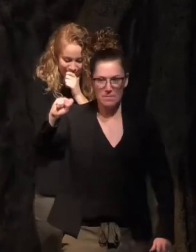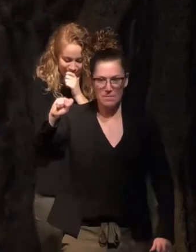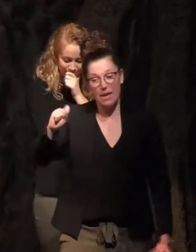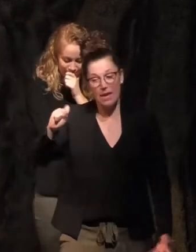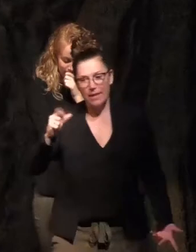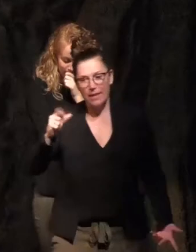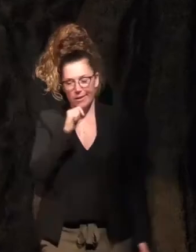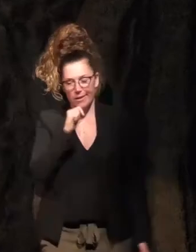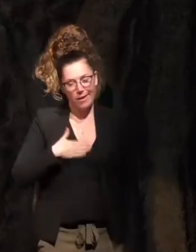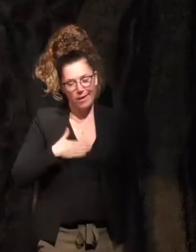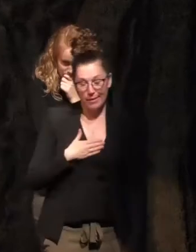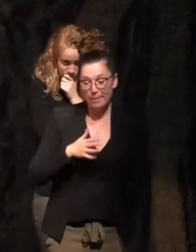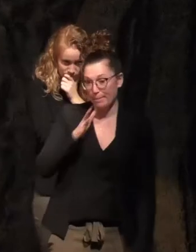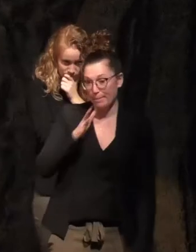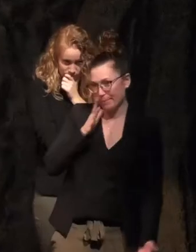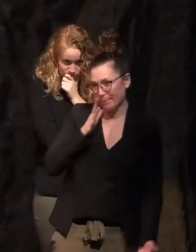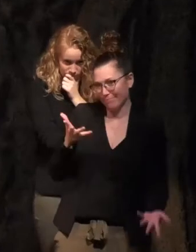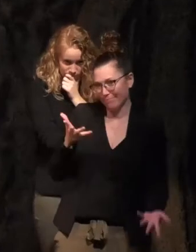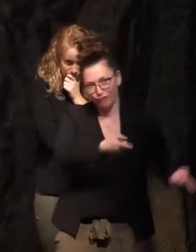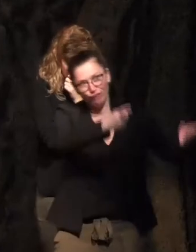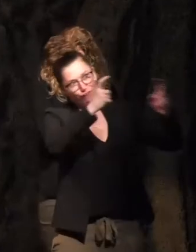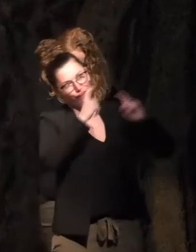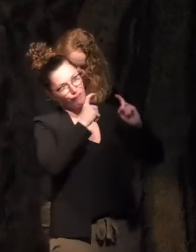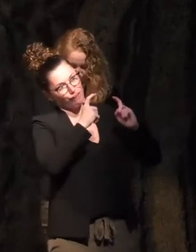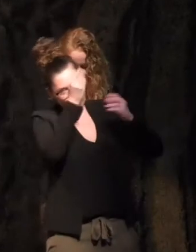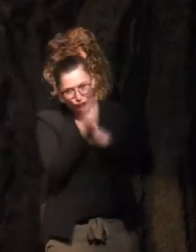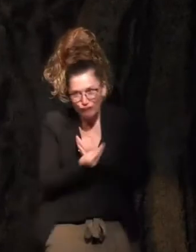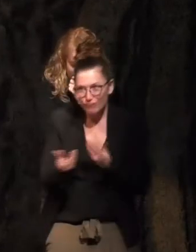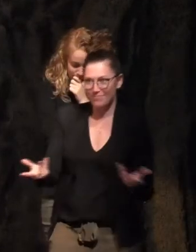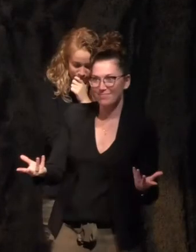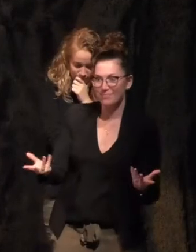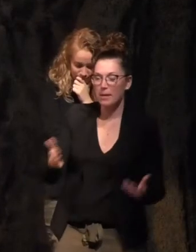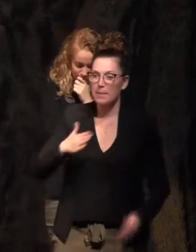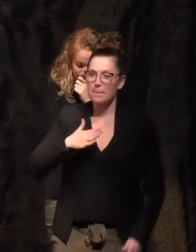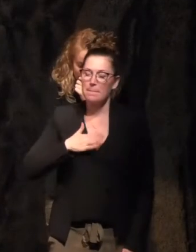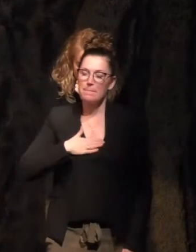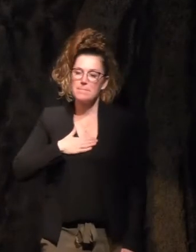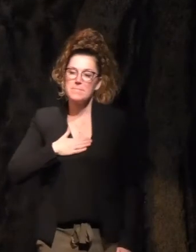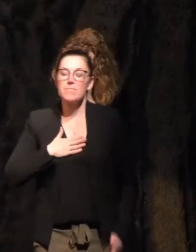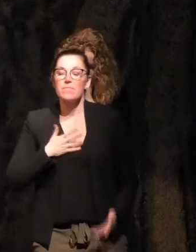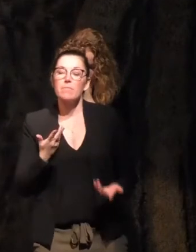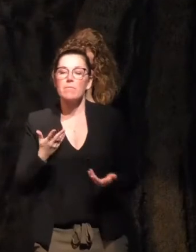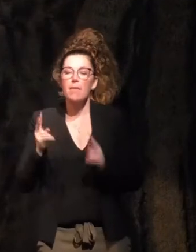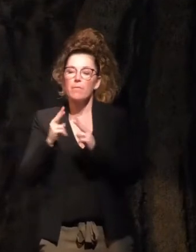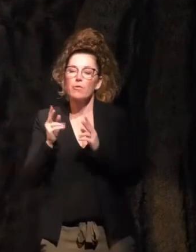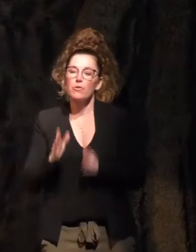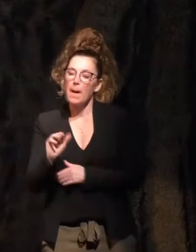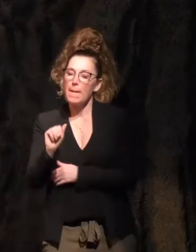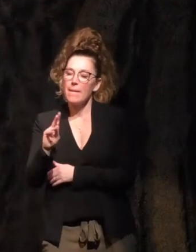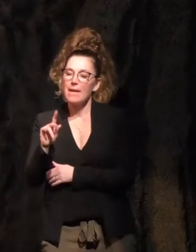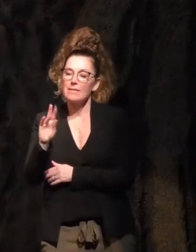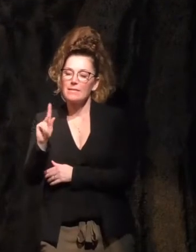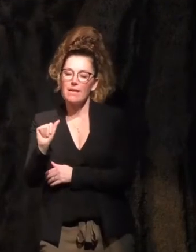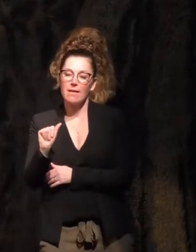who my partner Amanda and I cared for through 15 years of her early onset Alzheimer's while we raised our own young children